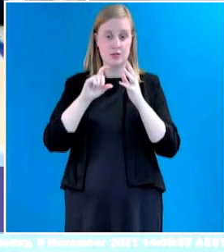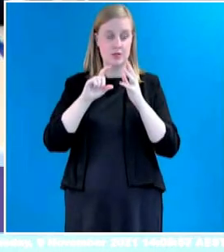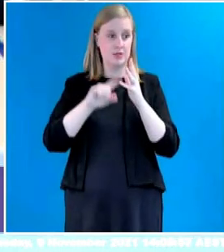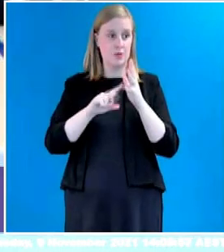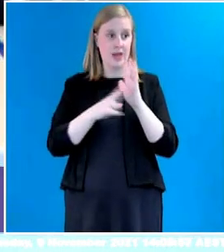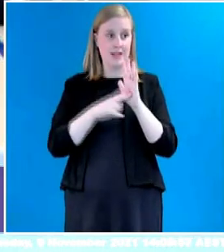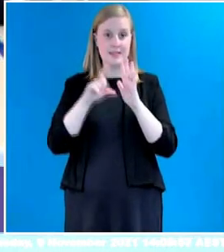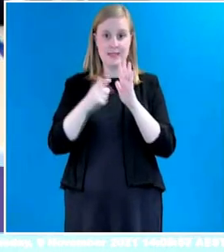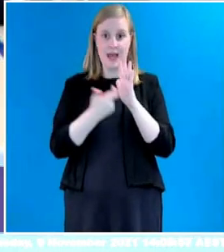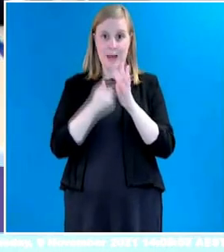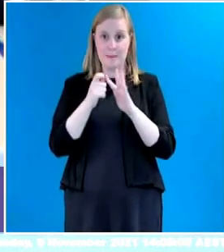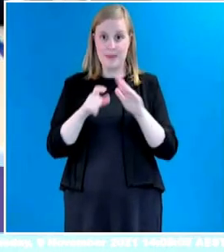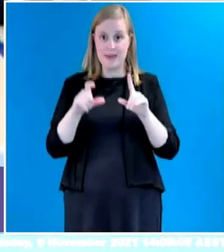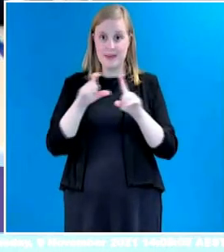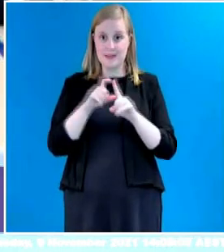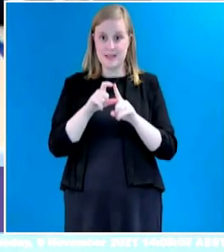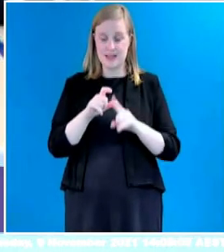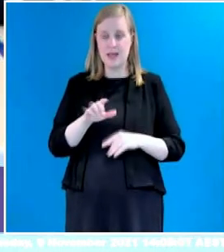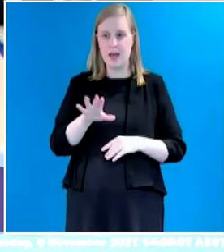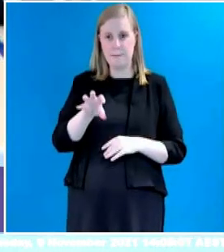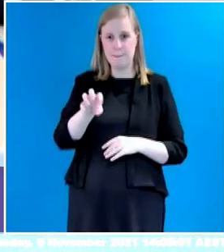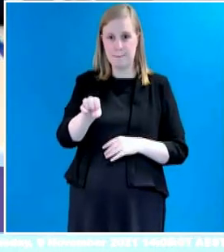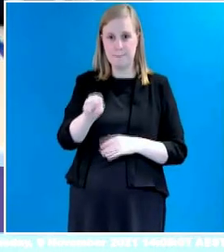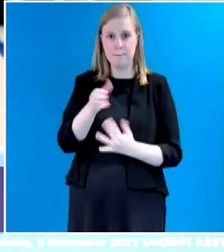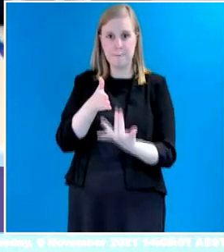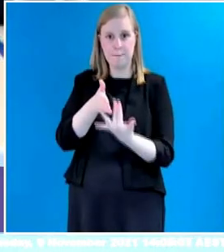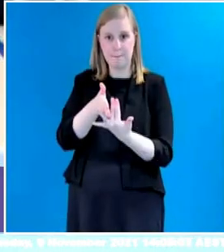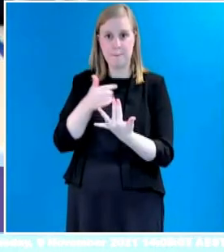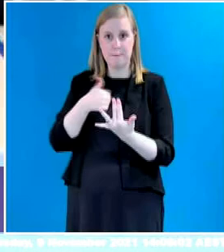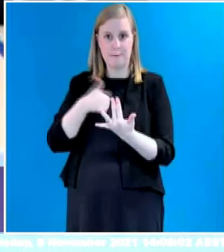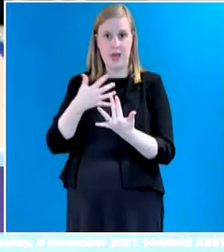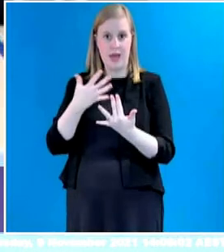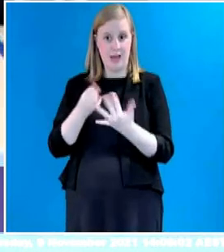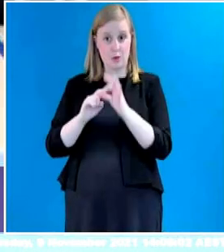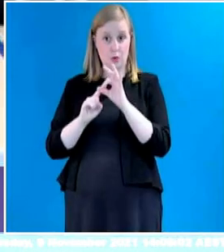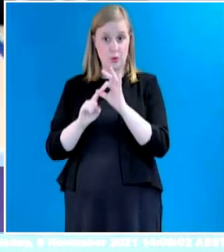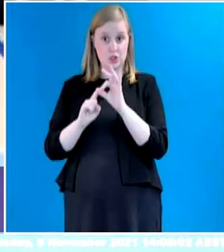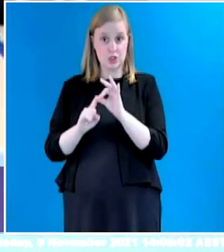I need to ask you about that and I have a number of questions I do want to ask